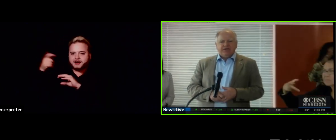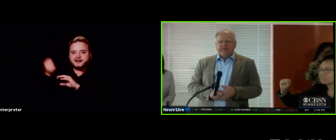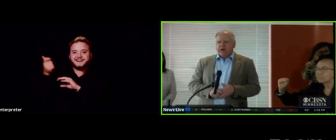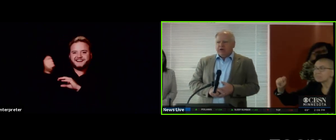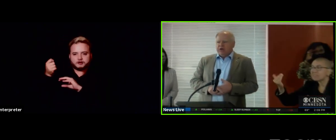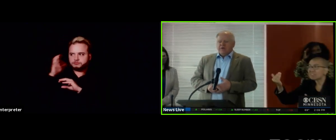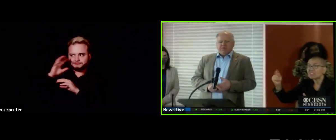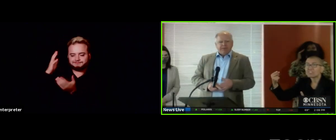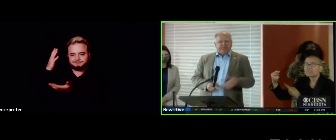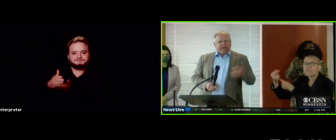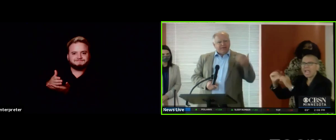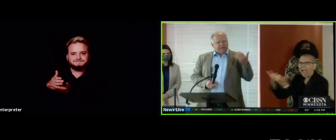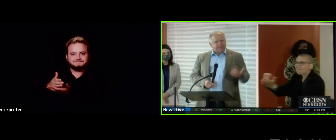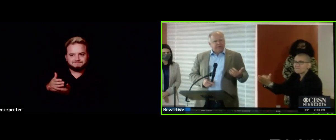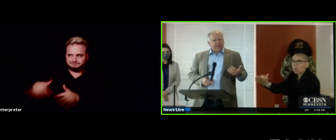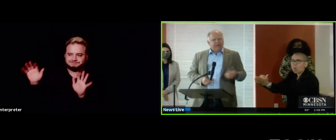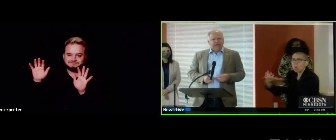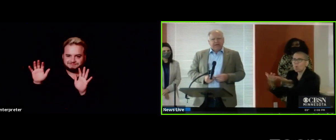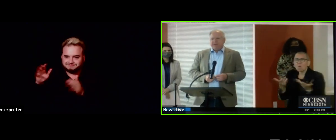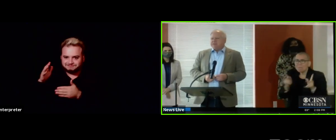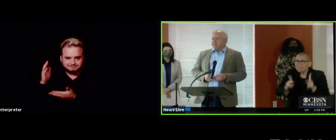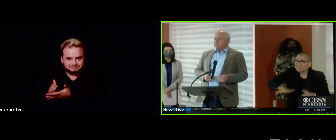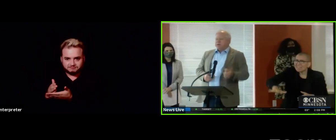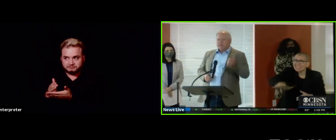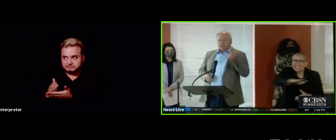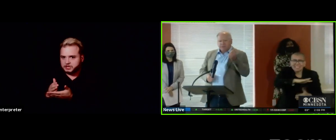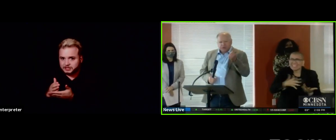difficult for people to have any stability. It makes it very, very difficult for children